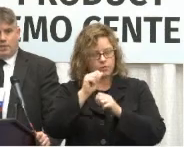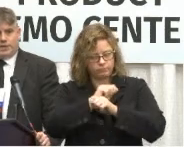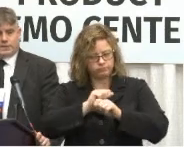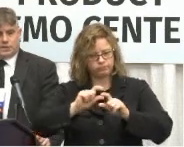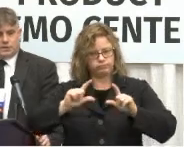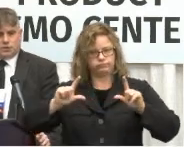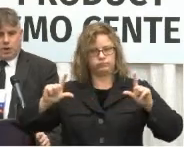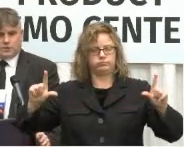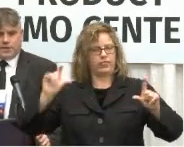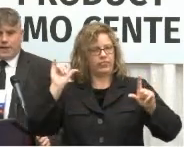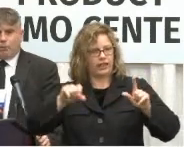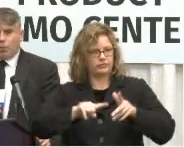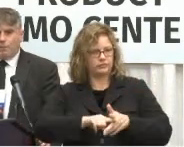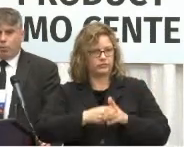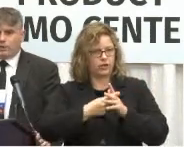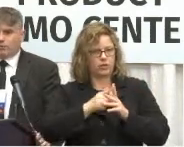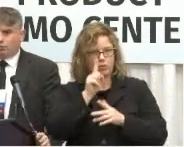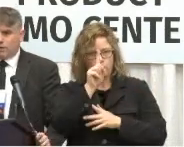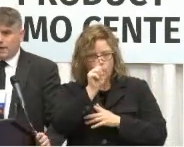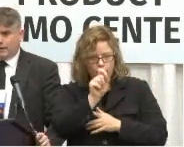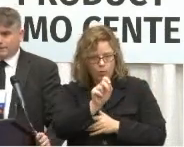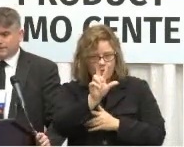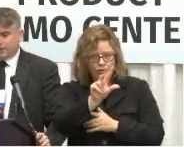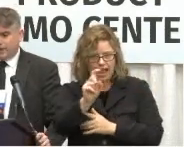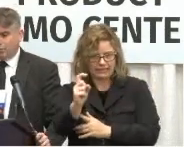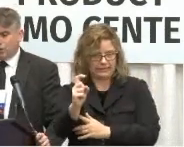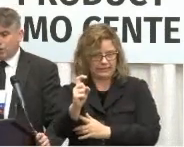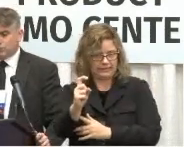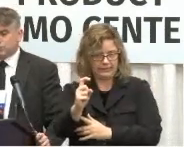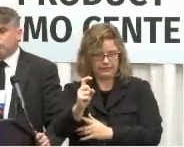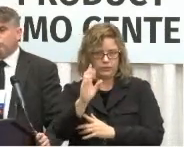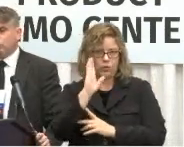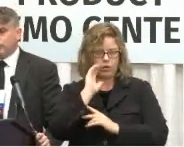this starts at 1.3x and will go to 45x.